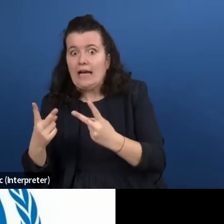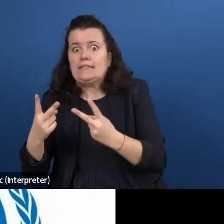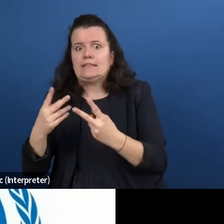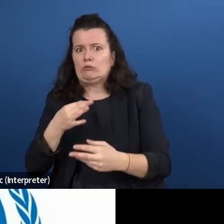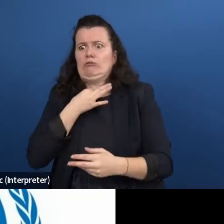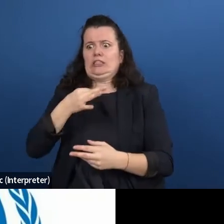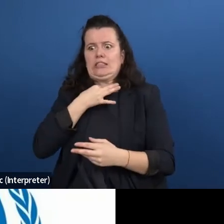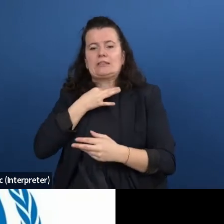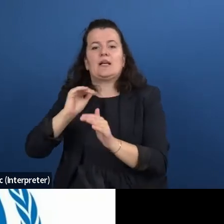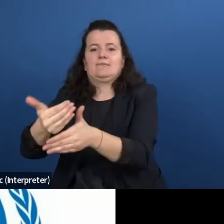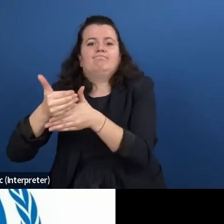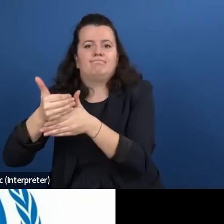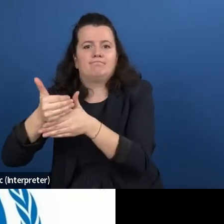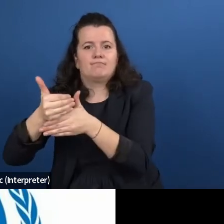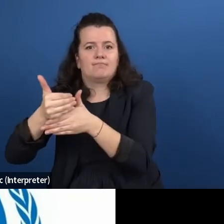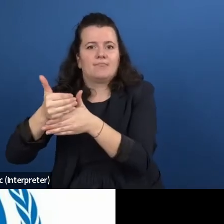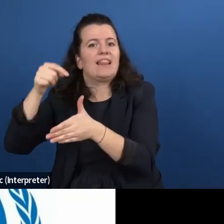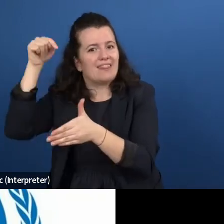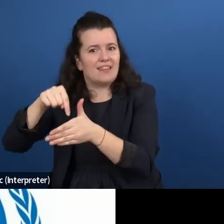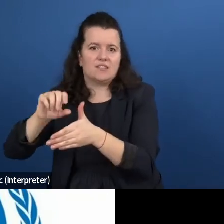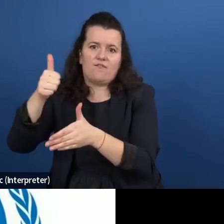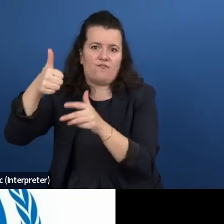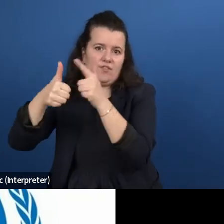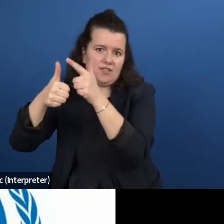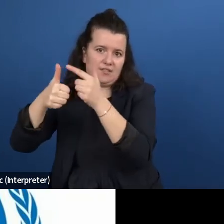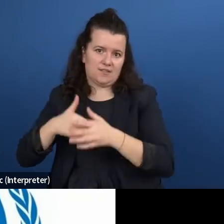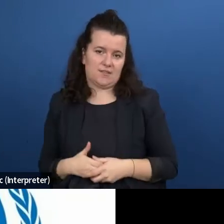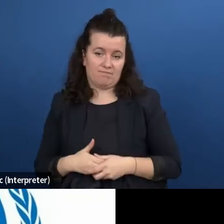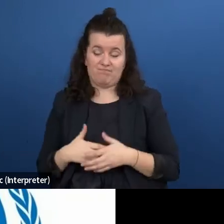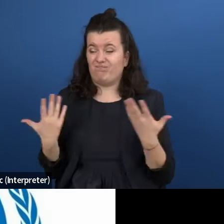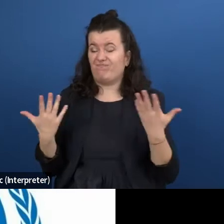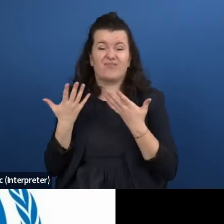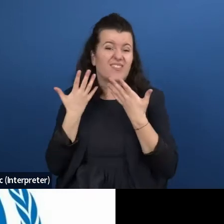they may be linked to institutional and congregated settings,